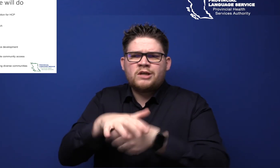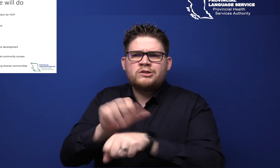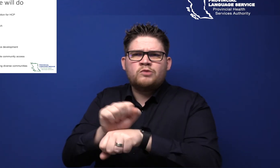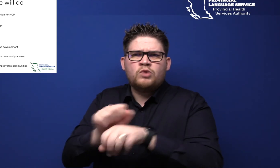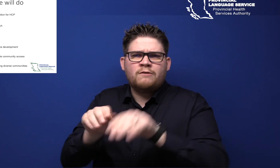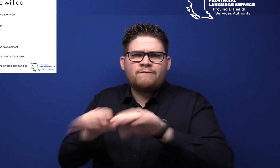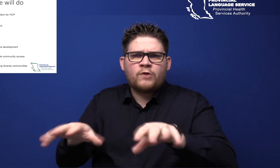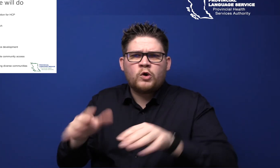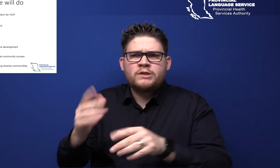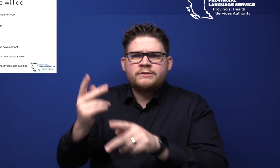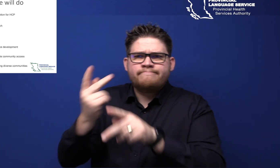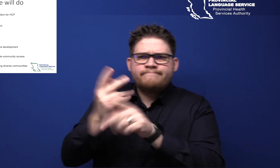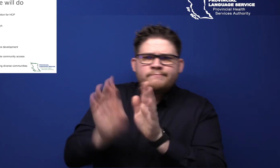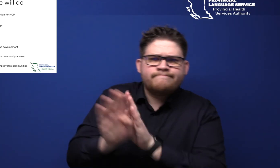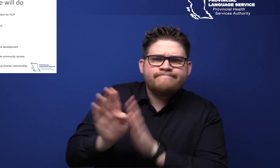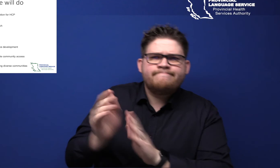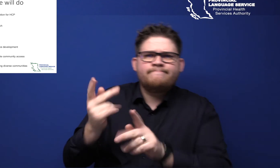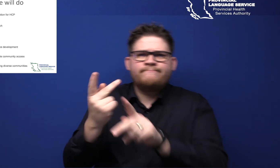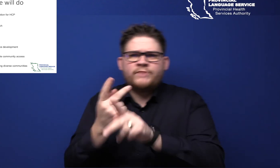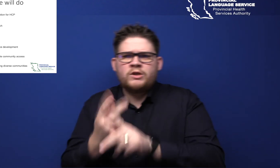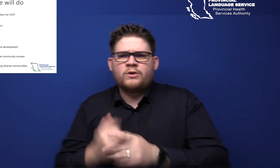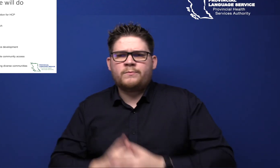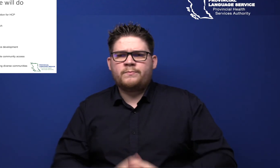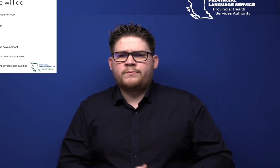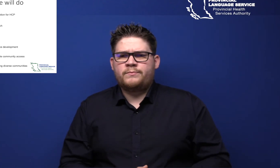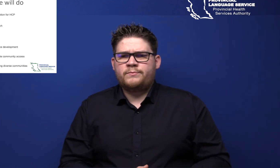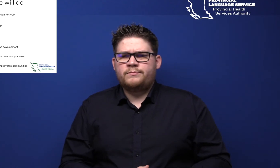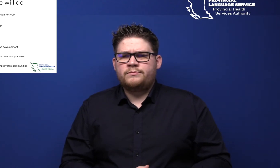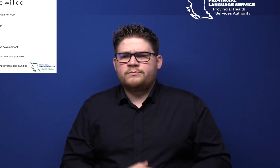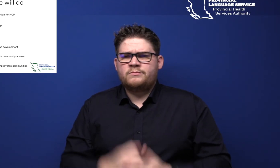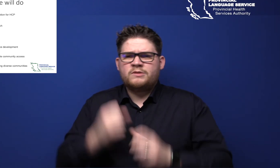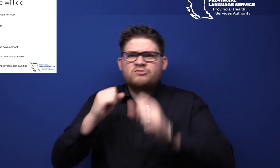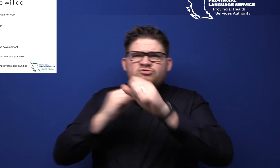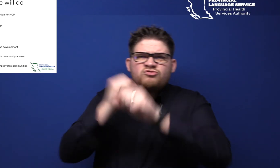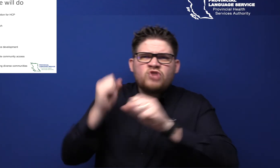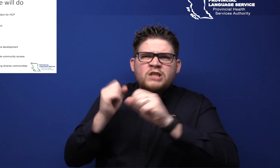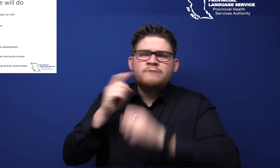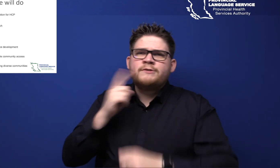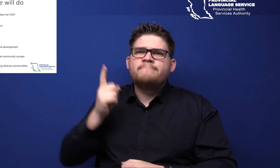SECTOR AND WORKFORCE DEVELOPMENT.